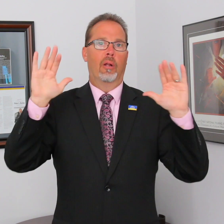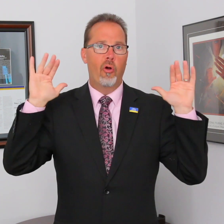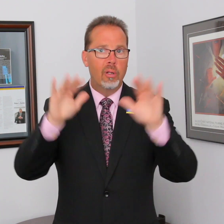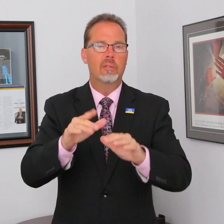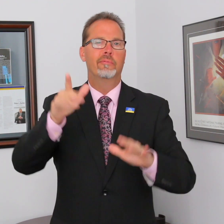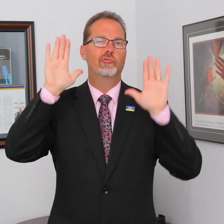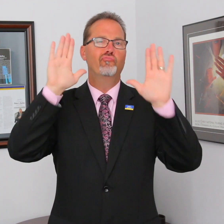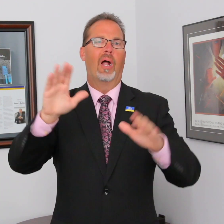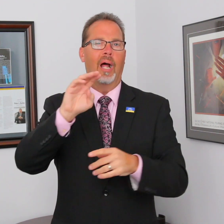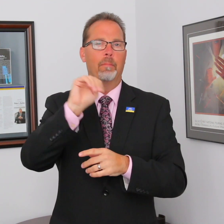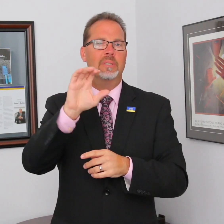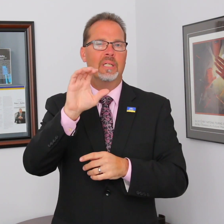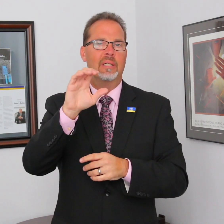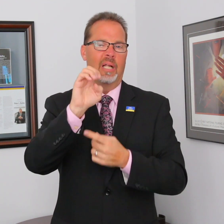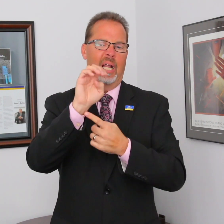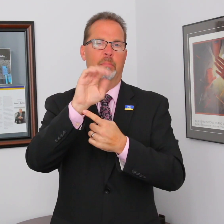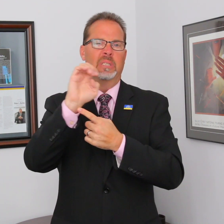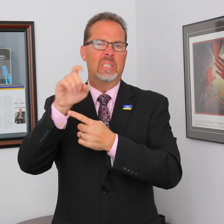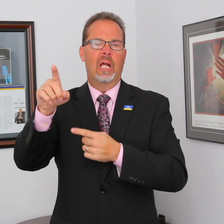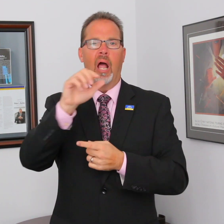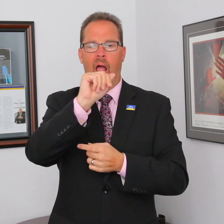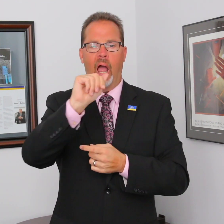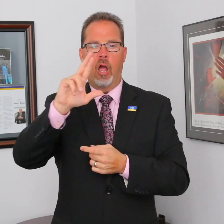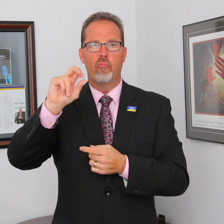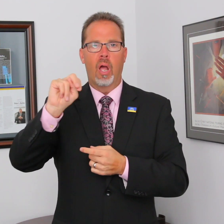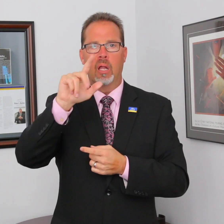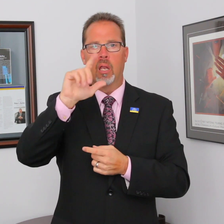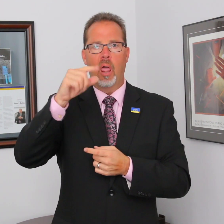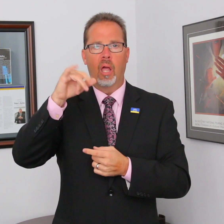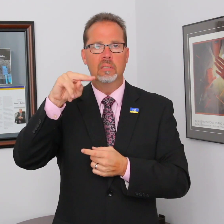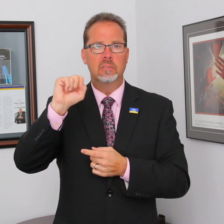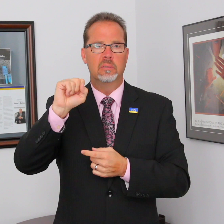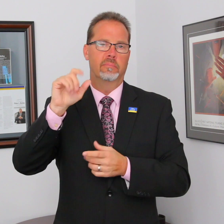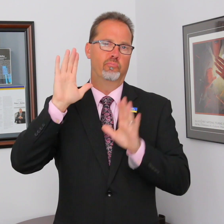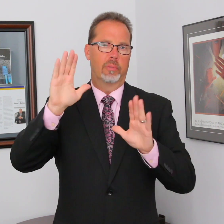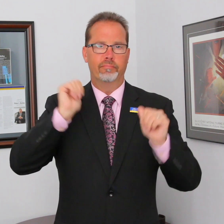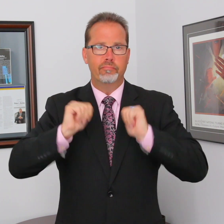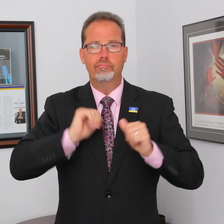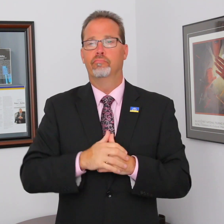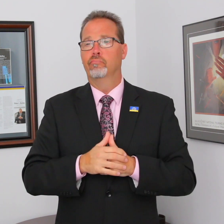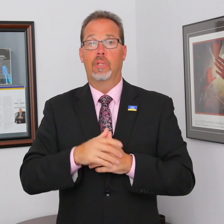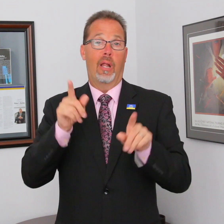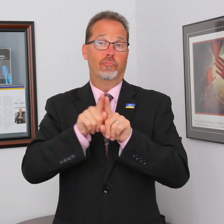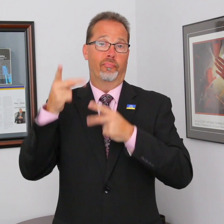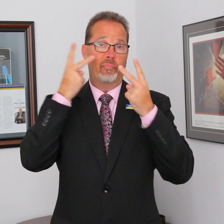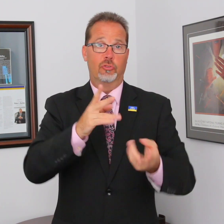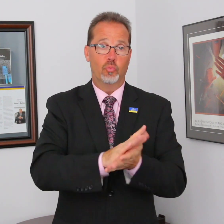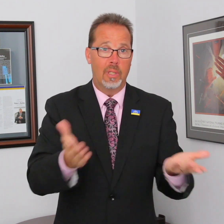event. Their emcee was Aaron Loggins and he's an entertainer from the community. He was